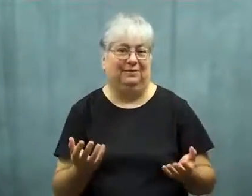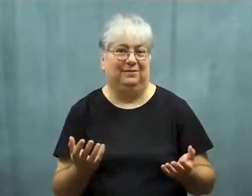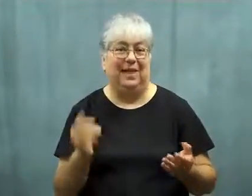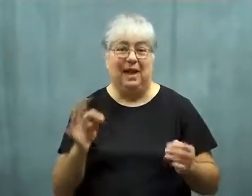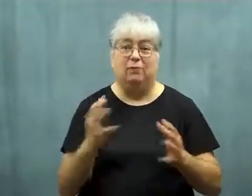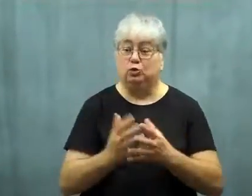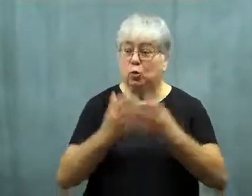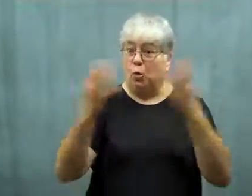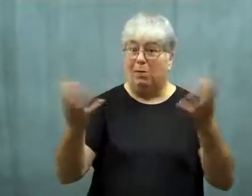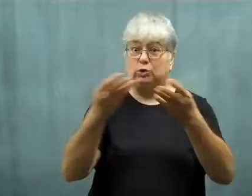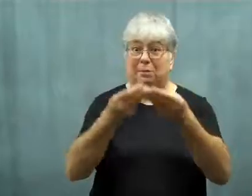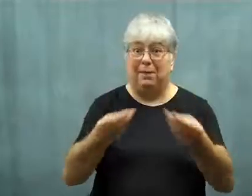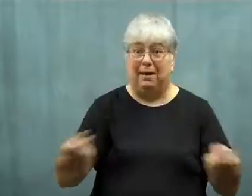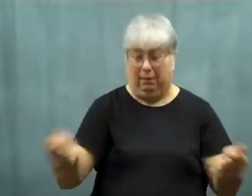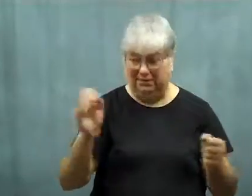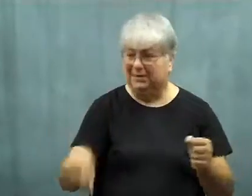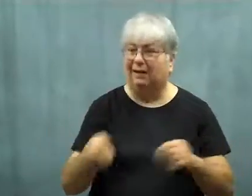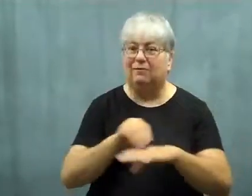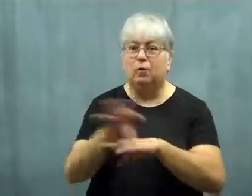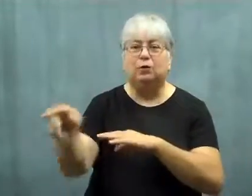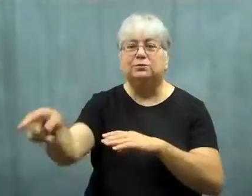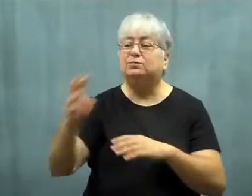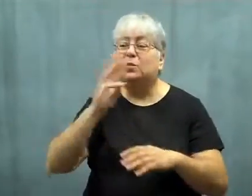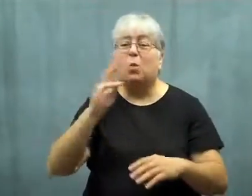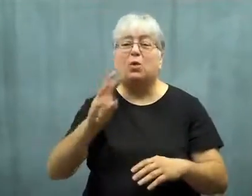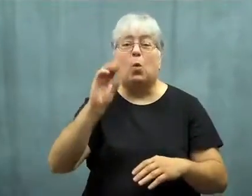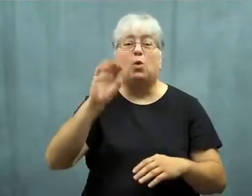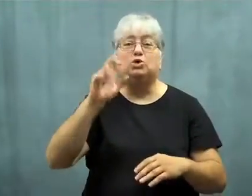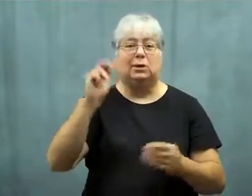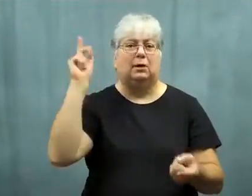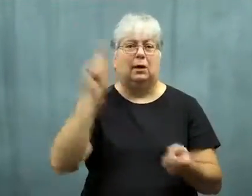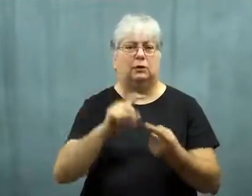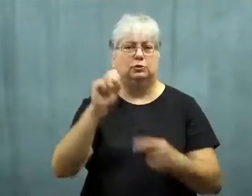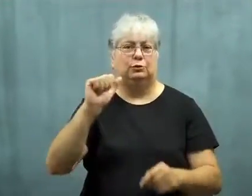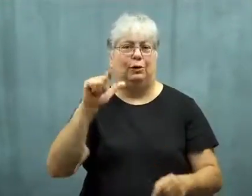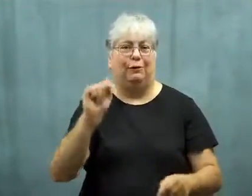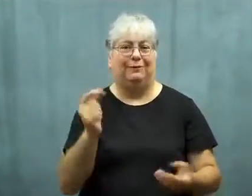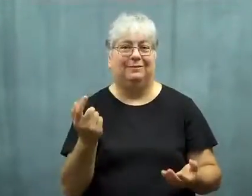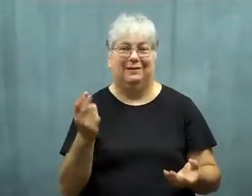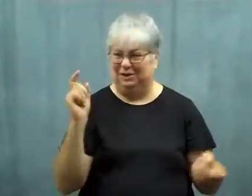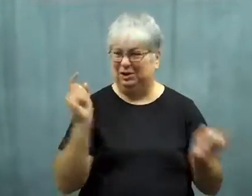If too much melts, the salinity of the oceans would be reduced.